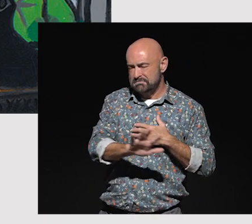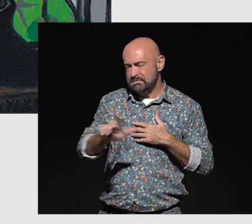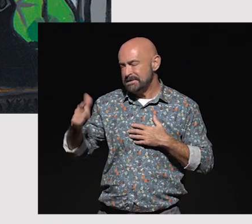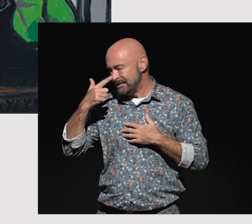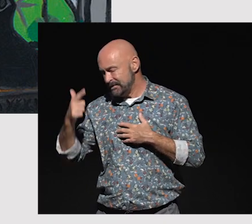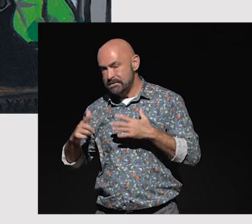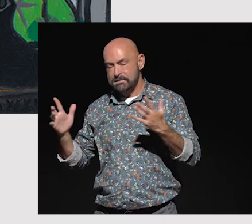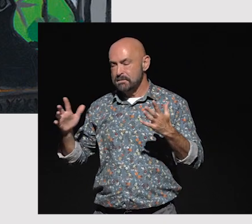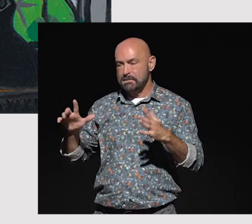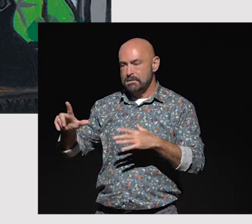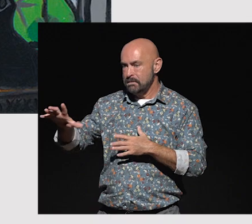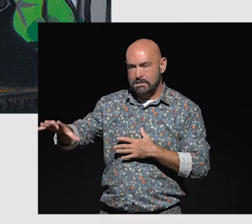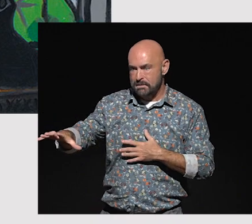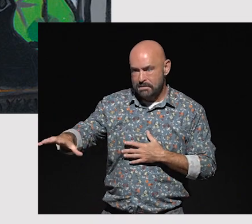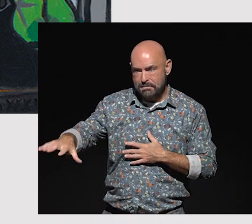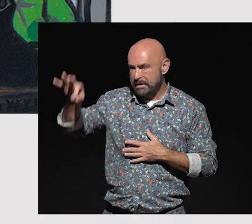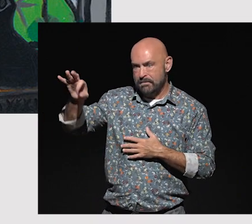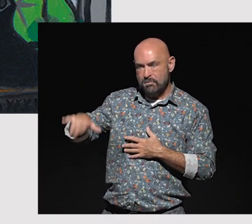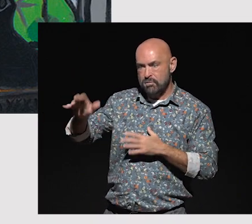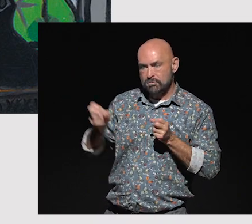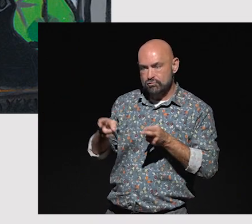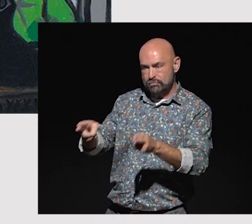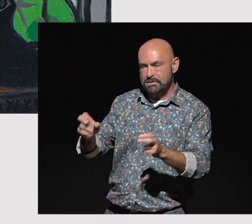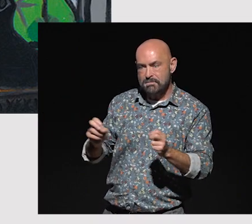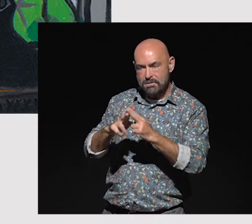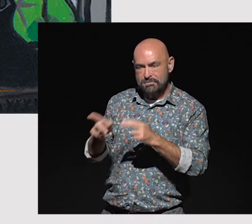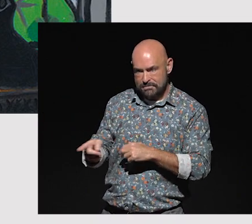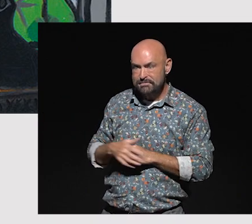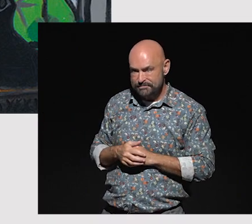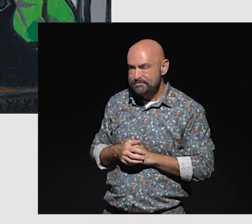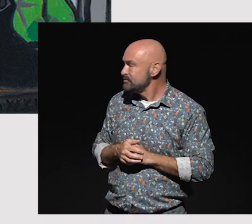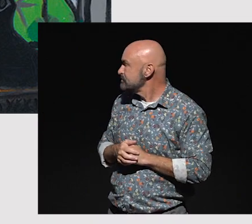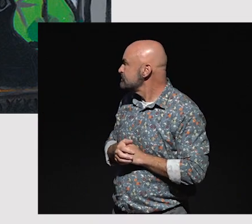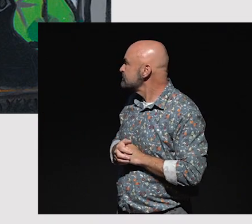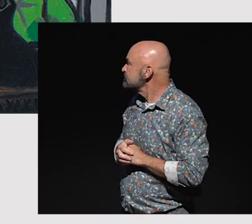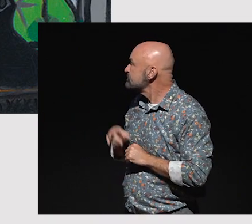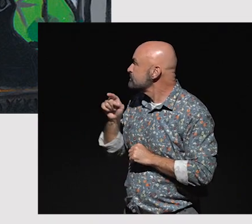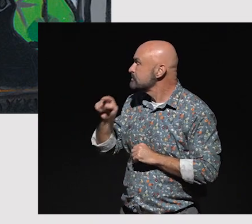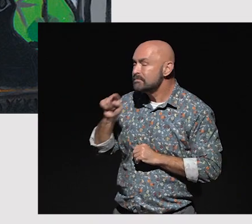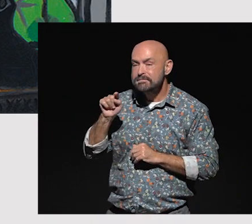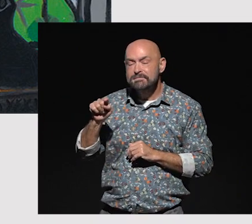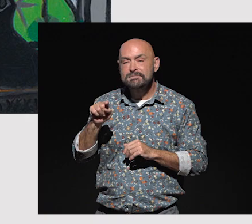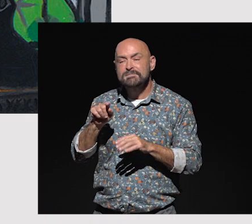literally picked her up on the street in Paris. And she soon became his mistress.